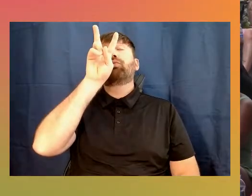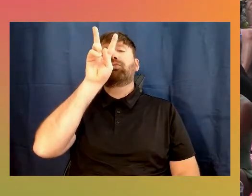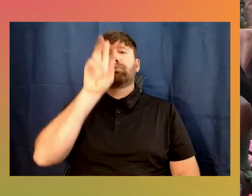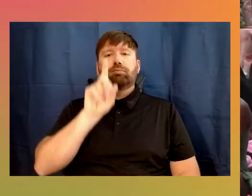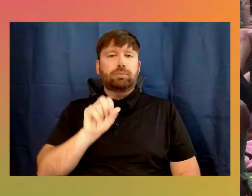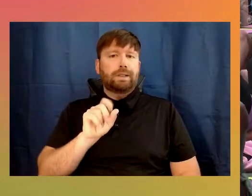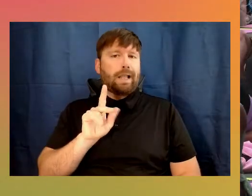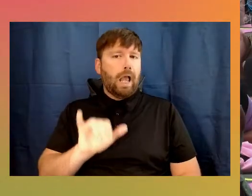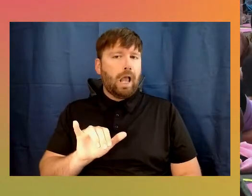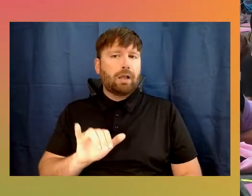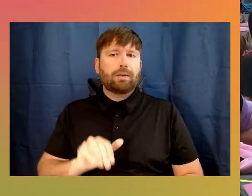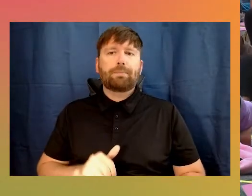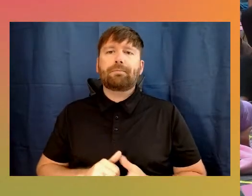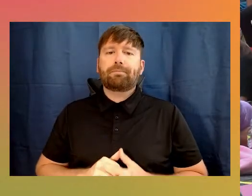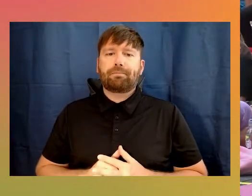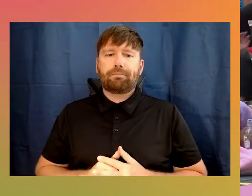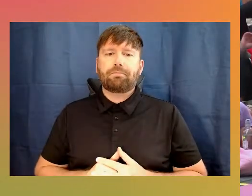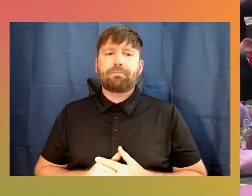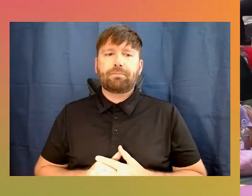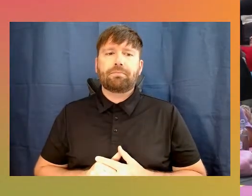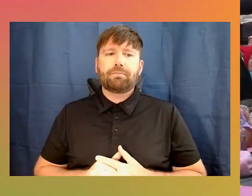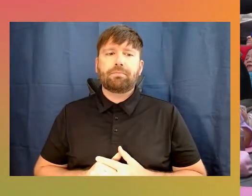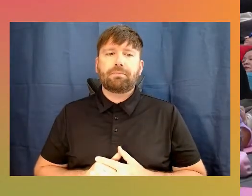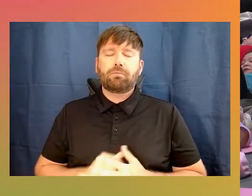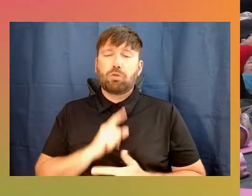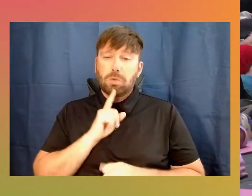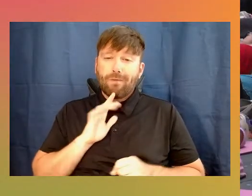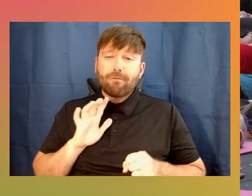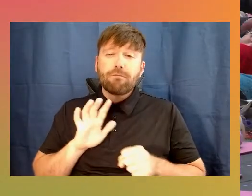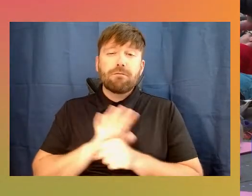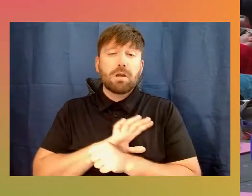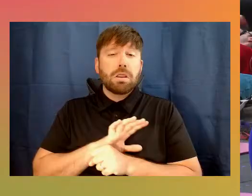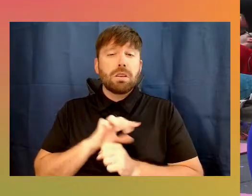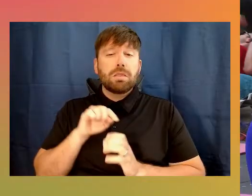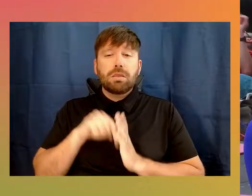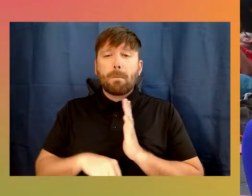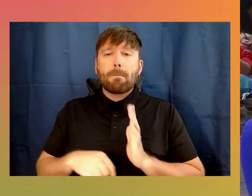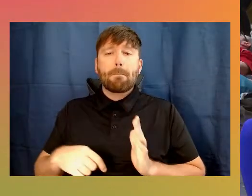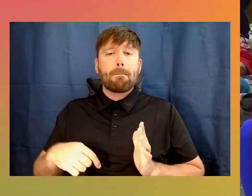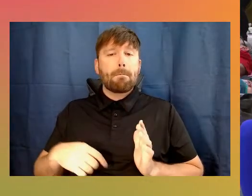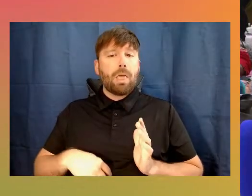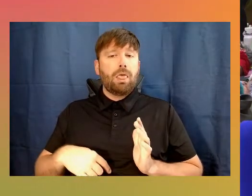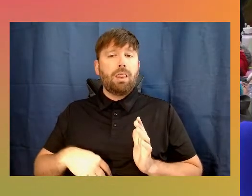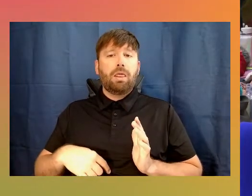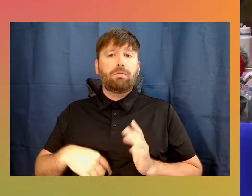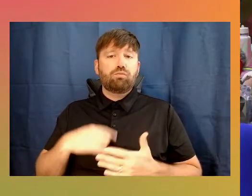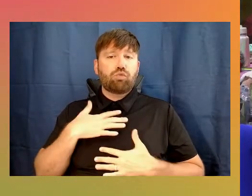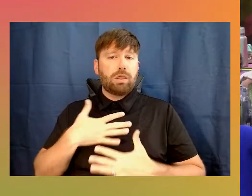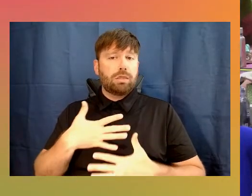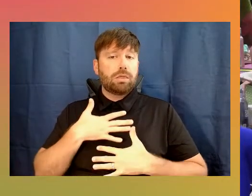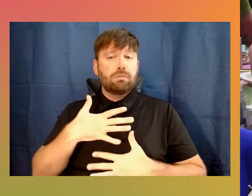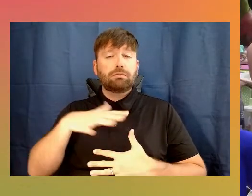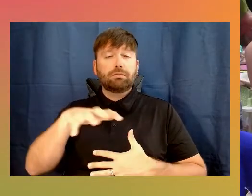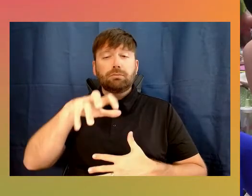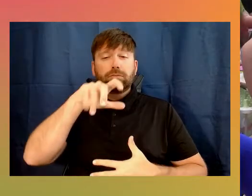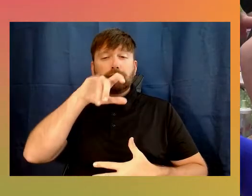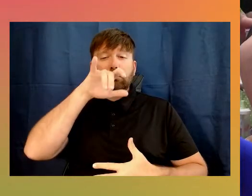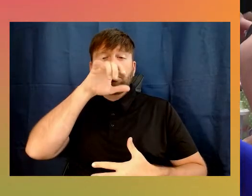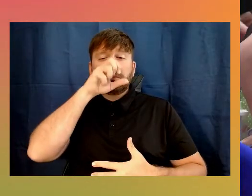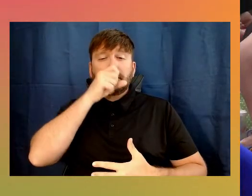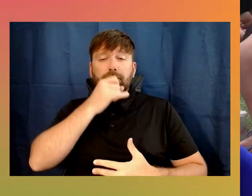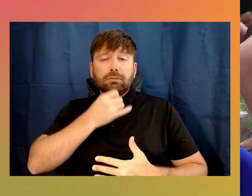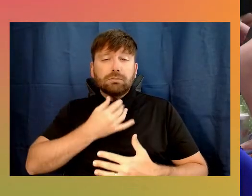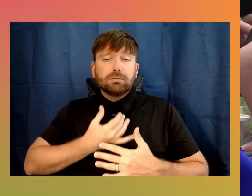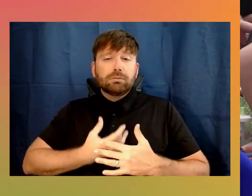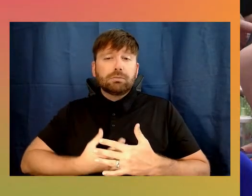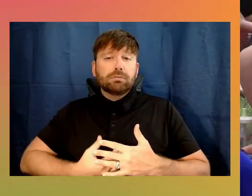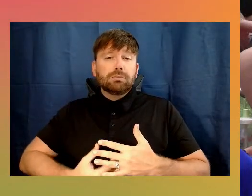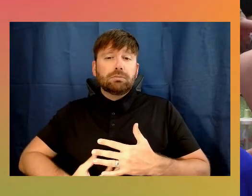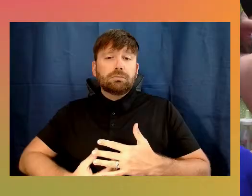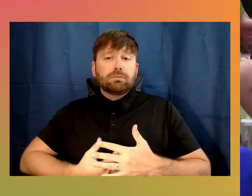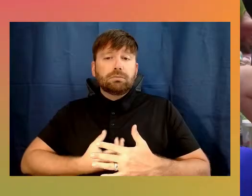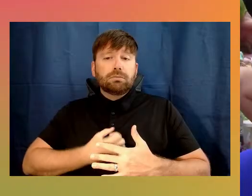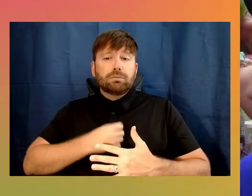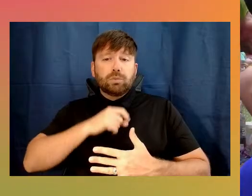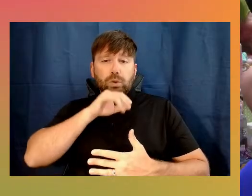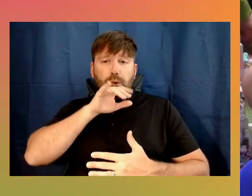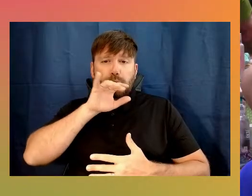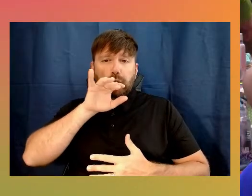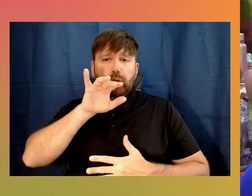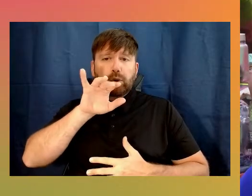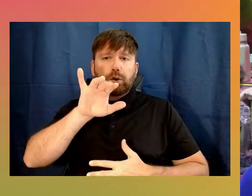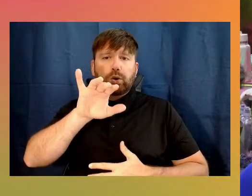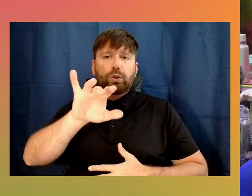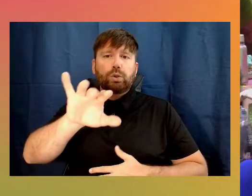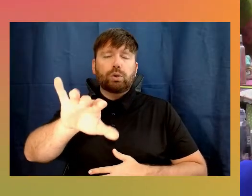GAZE STAYS UP TOWARDS THE SKY.